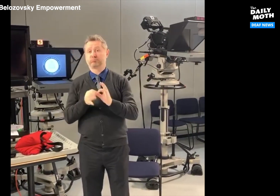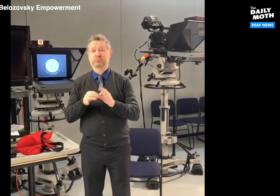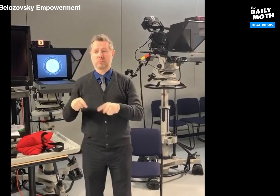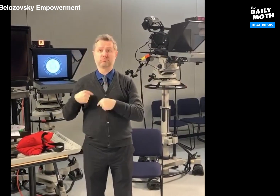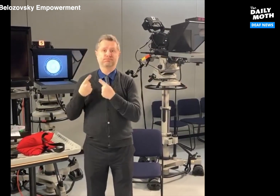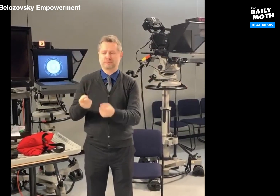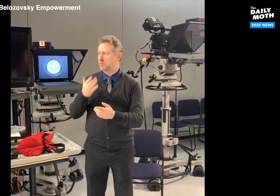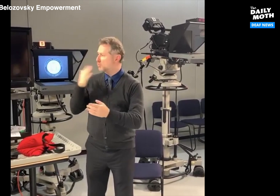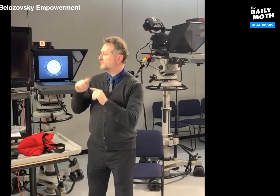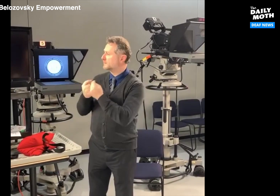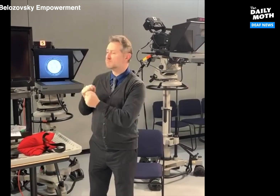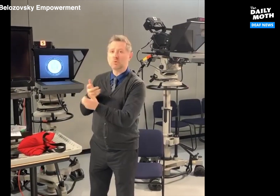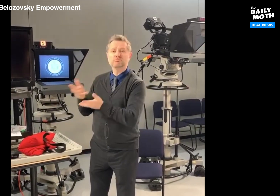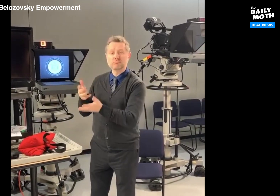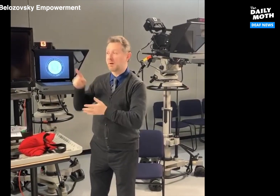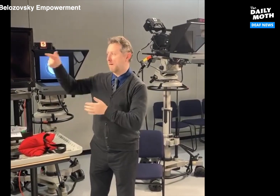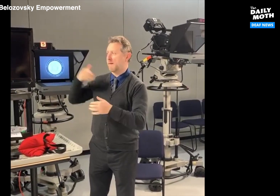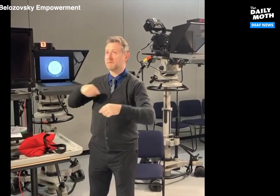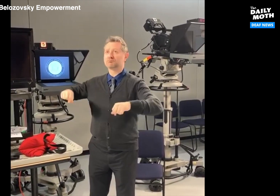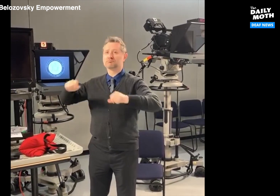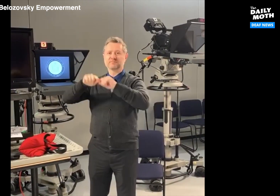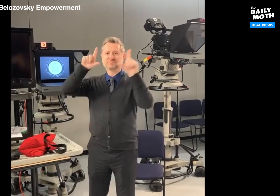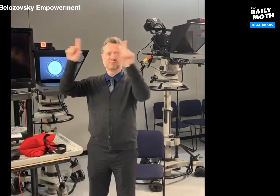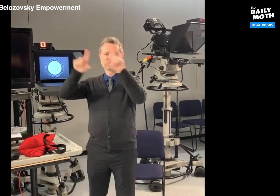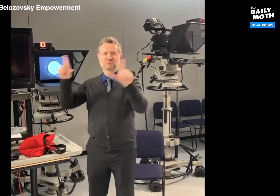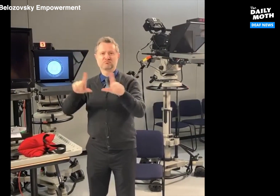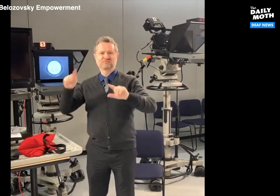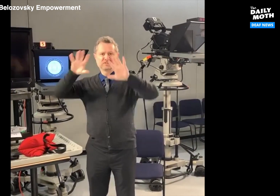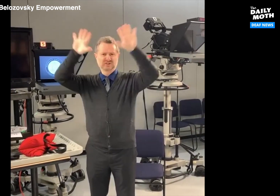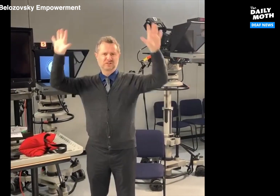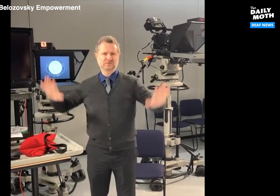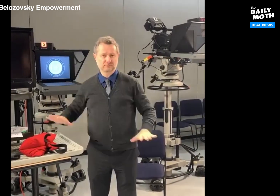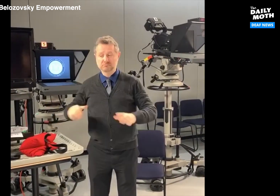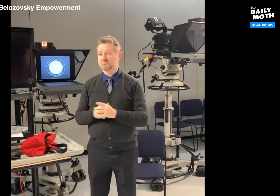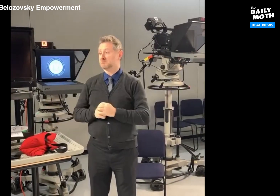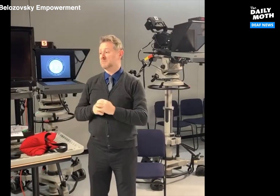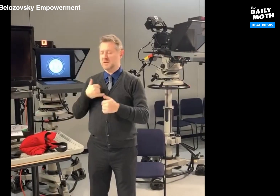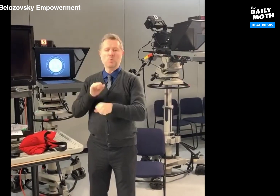I've been interpreting here since and I'm working with a good team. There is a studio with multiple screens.